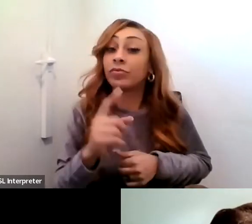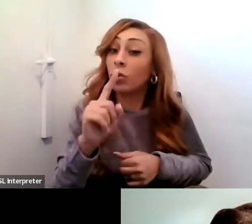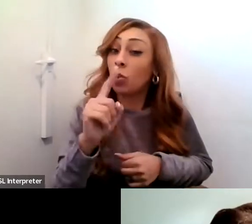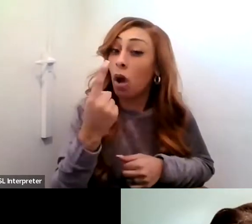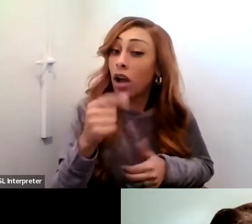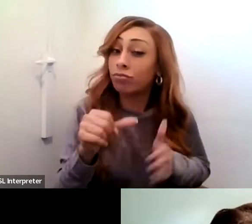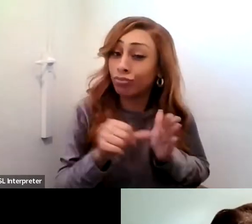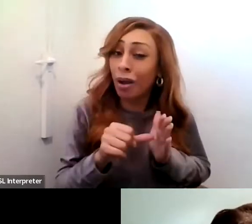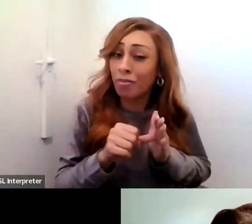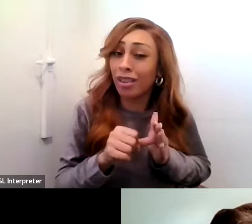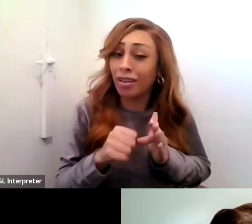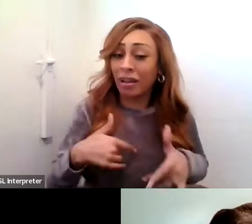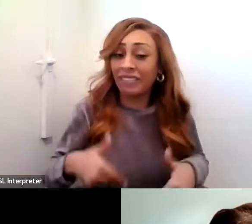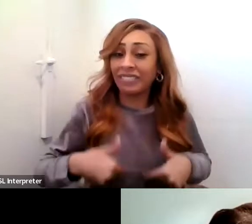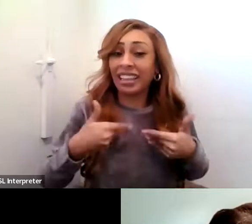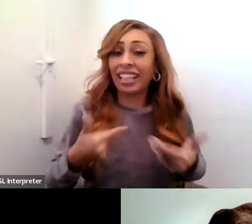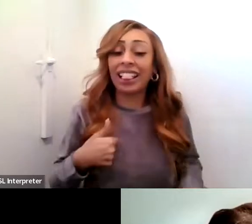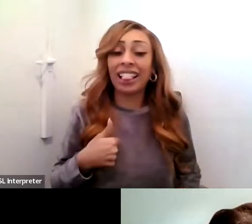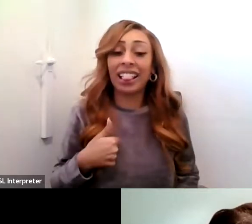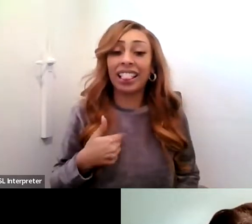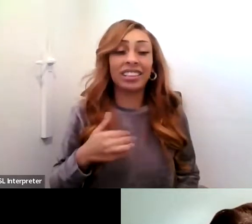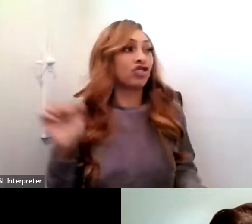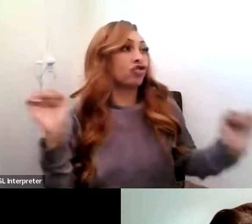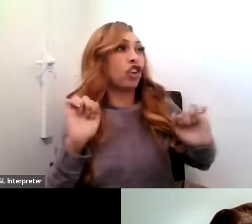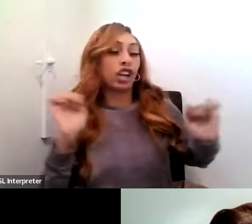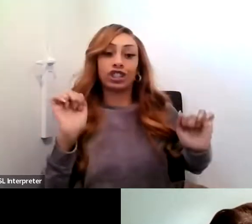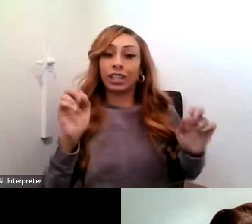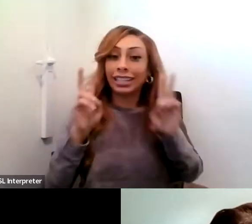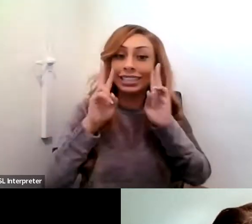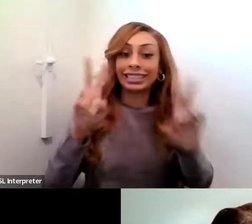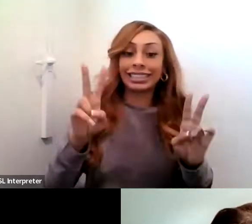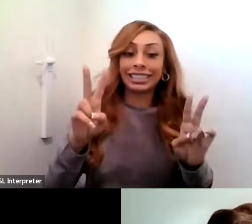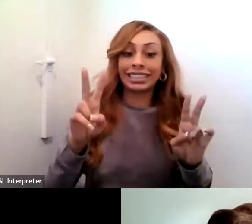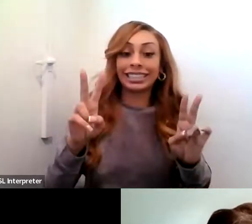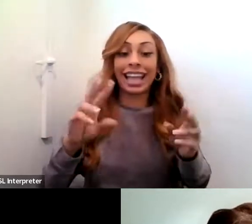is that we haven't seen access as a creative possibility,